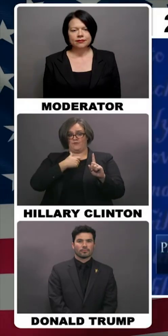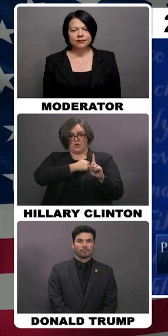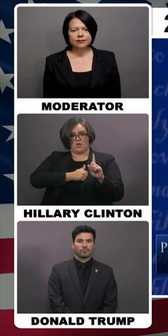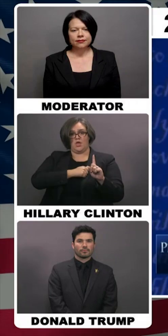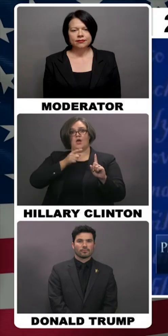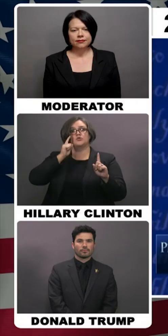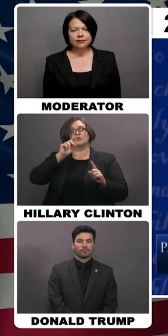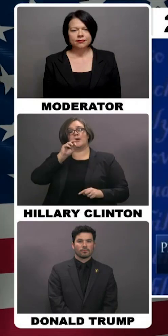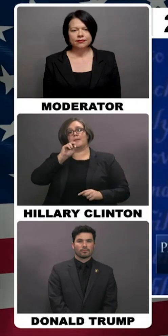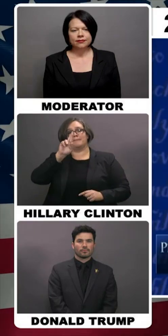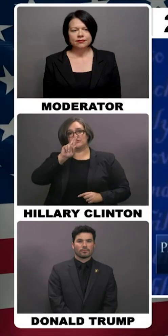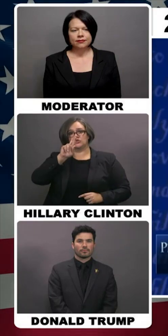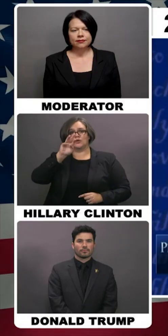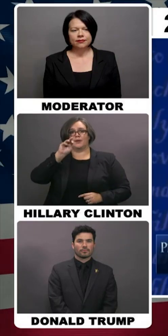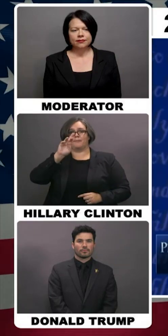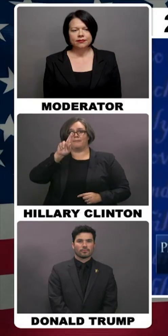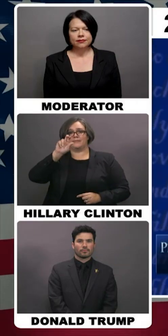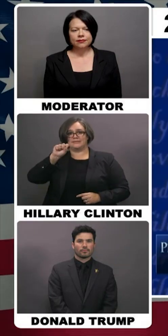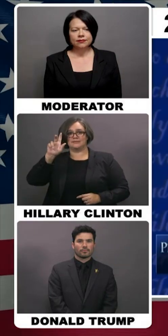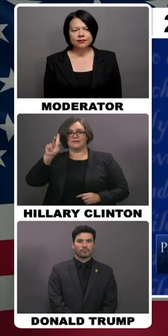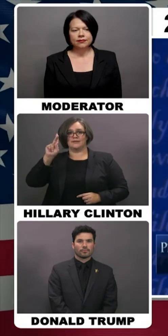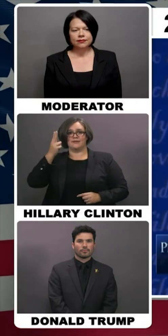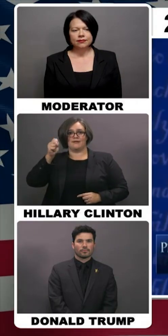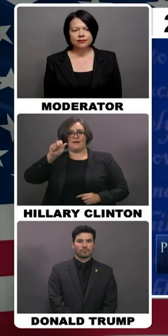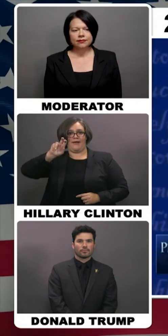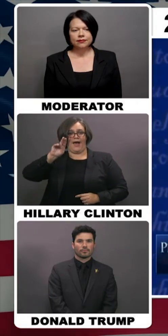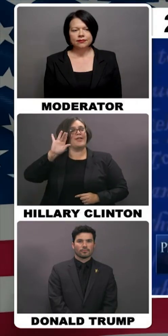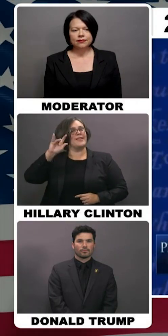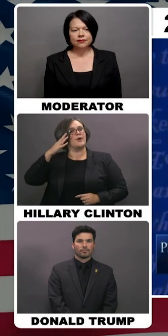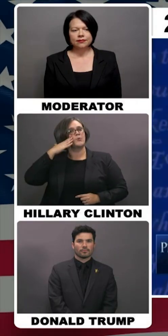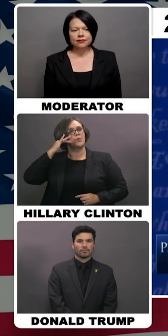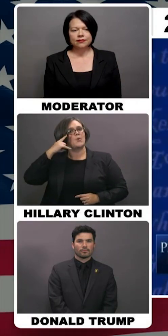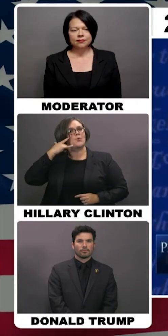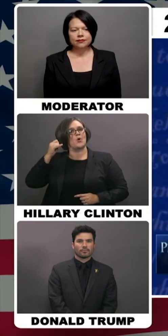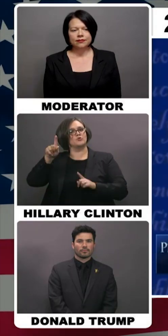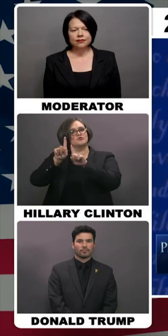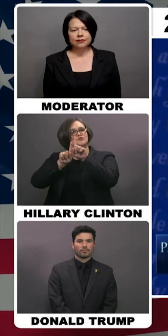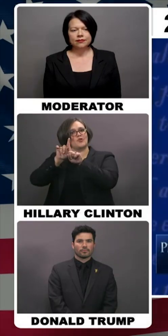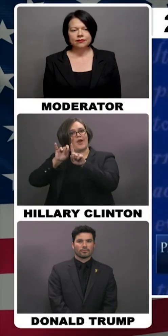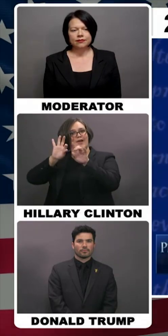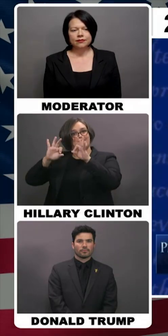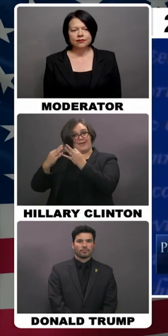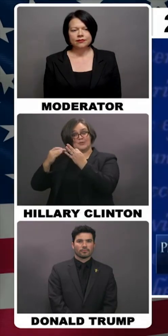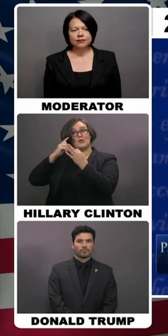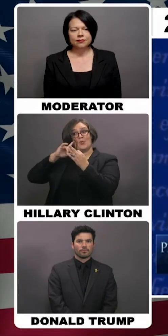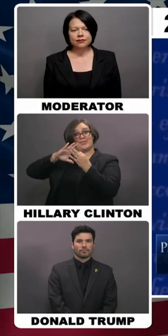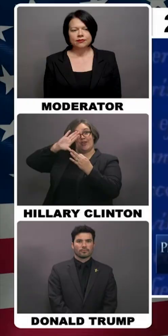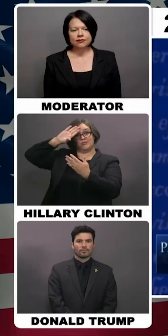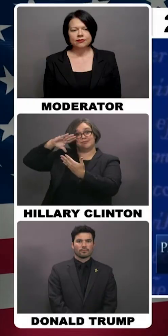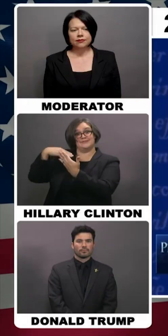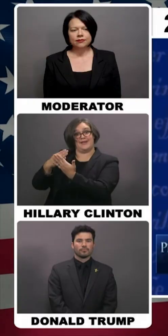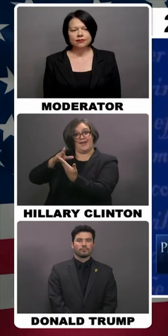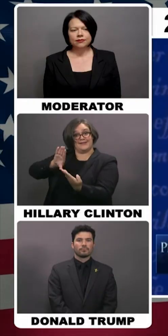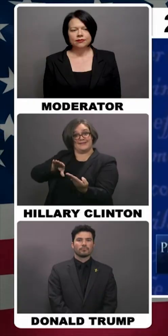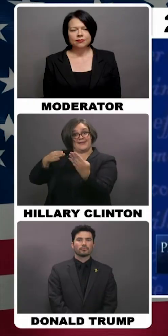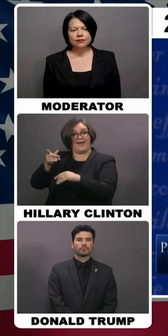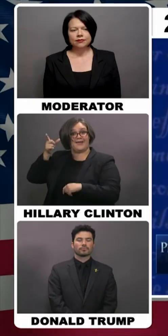Kahn, the gold star family whose son, captain Kahn, died in the line of duty in Iraq